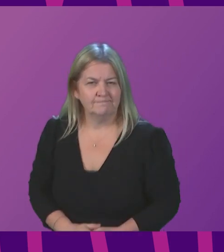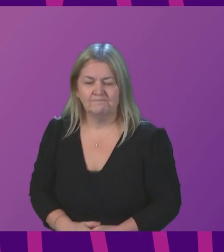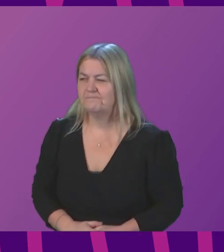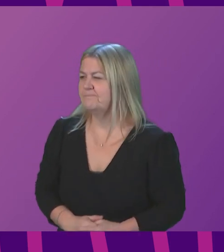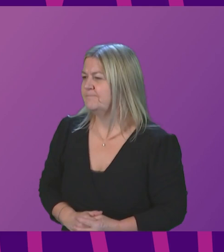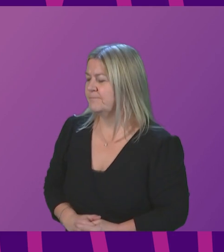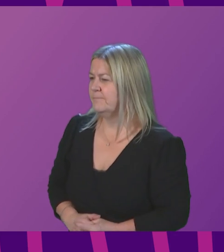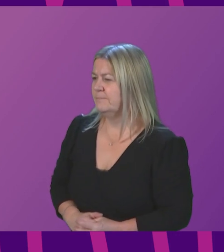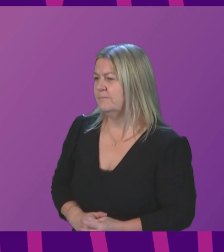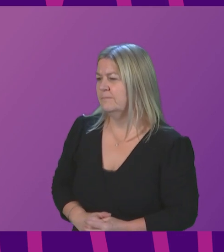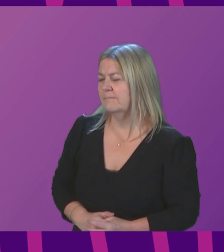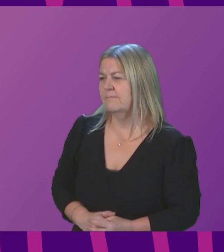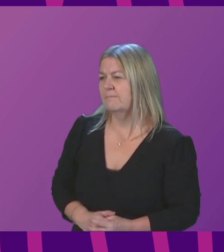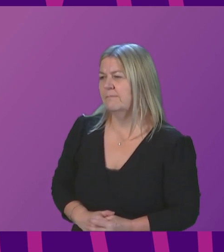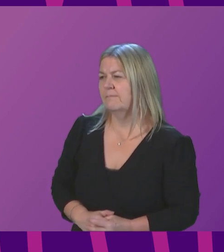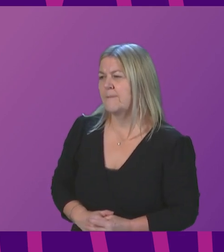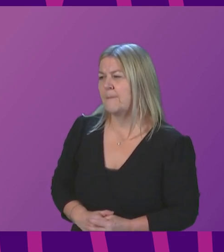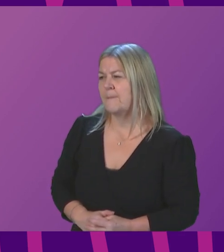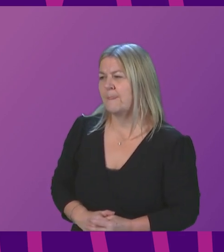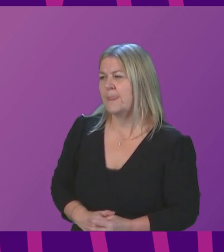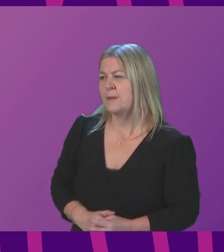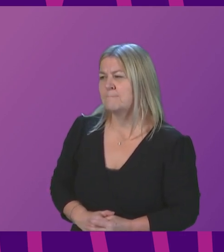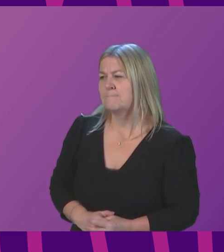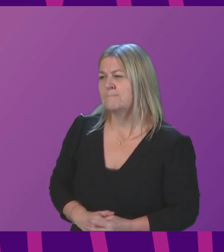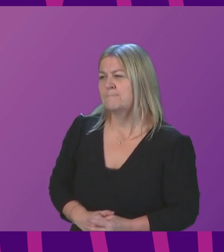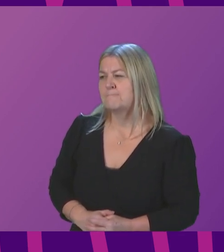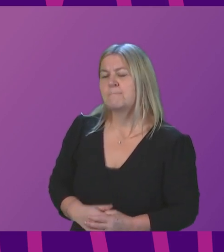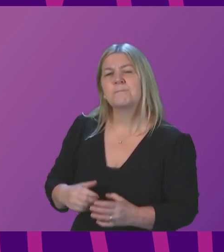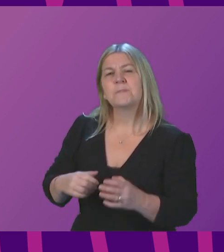What engagement has the Scottish Government had with the United Kingdom Government on